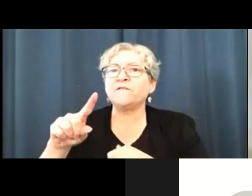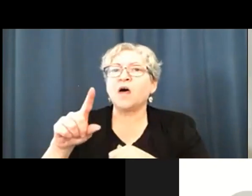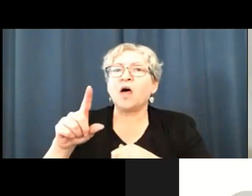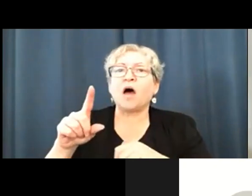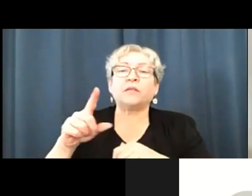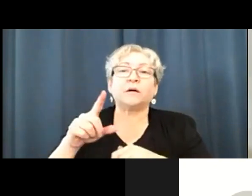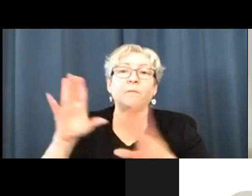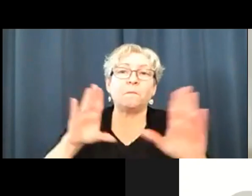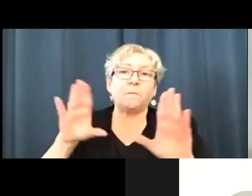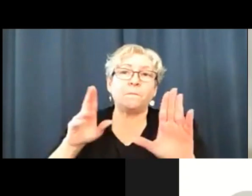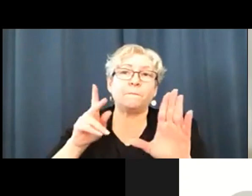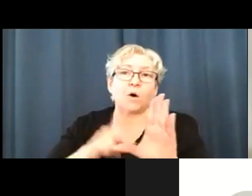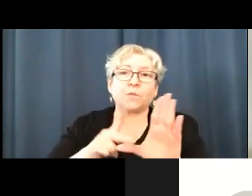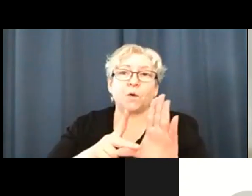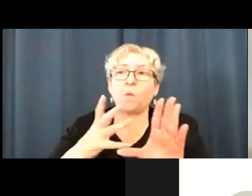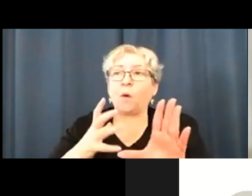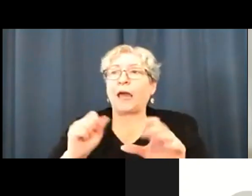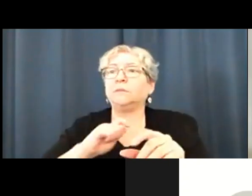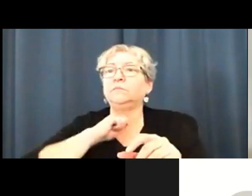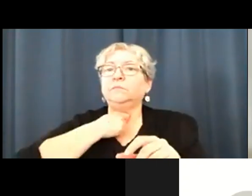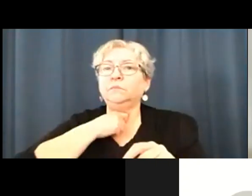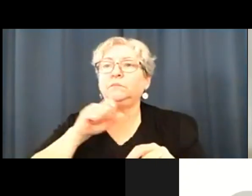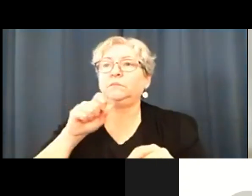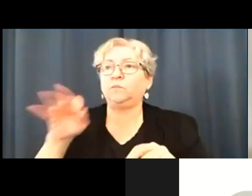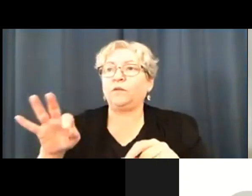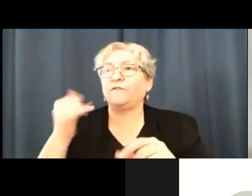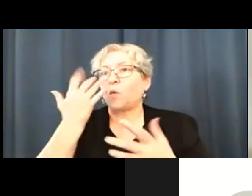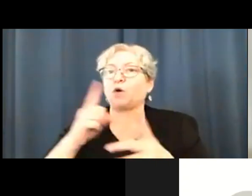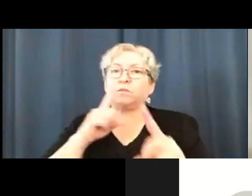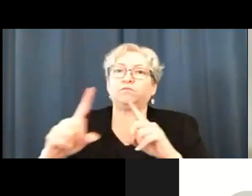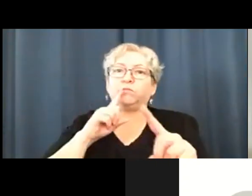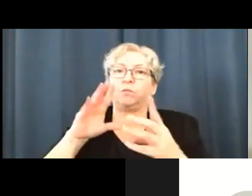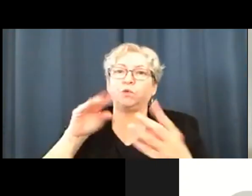if you wish to ask a question. If not, I will hand it over to Josie.